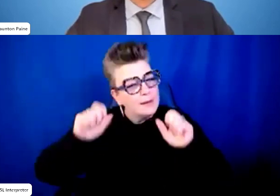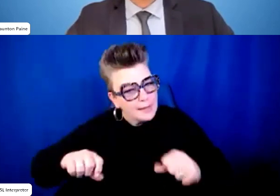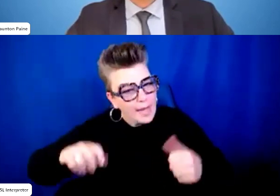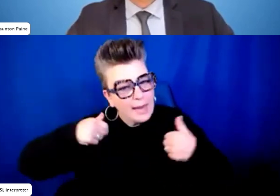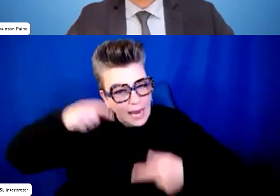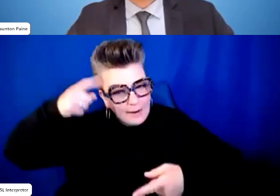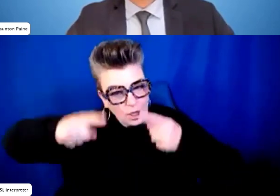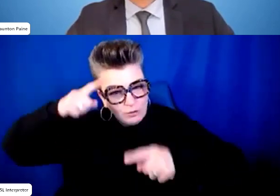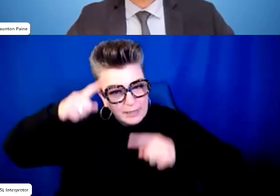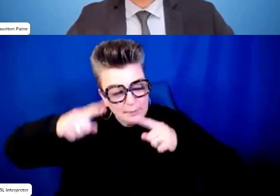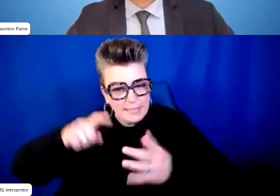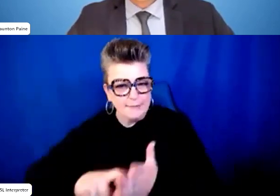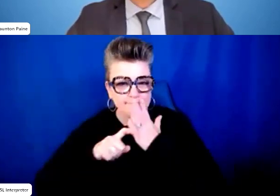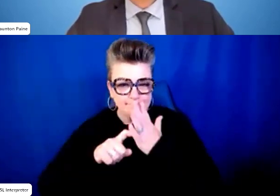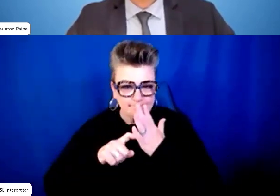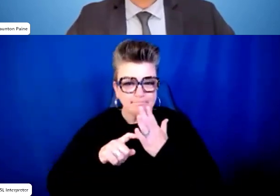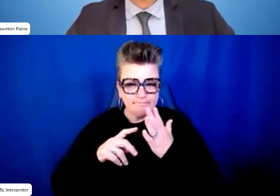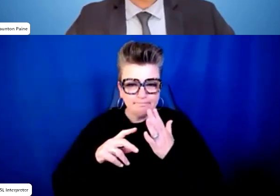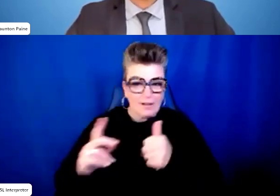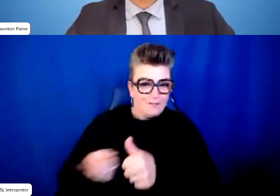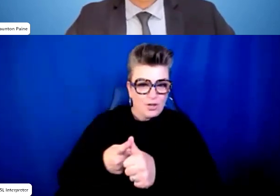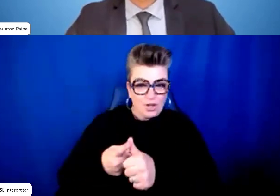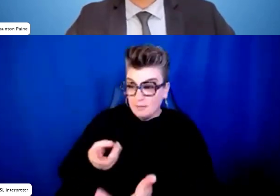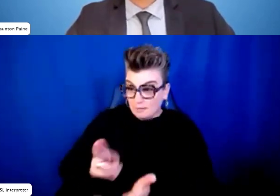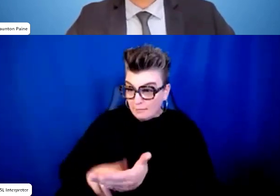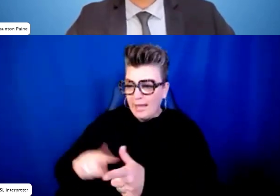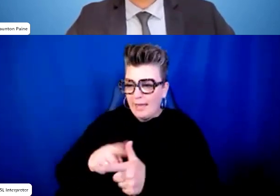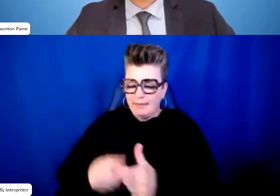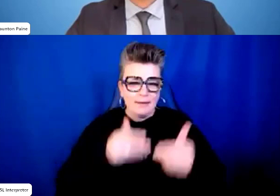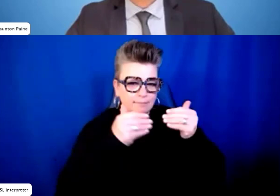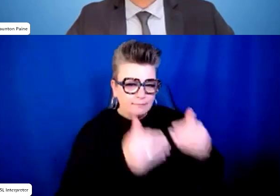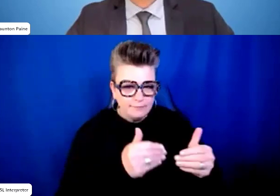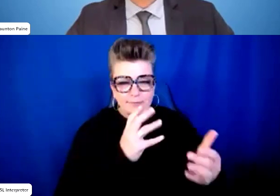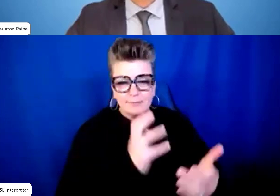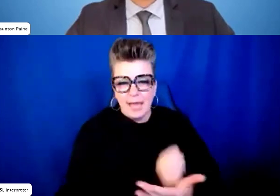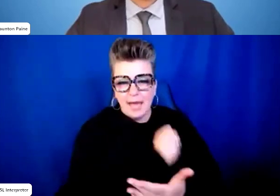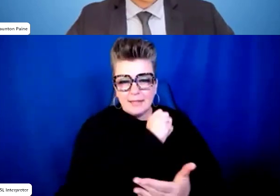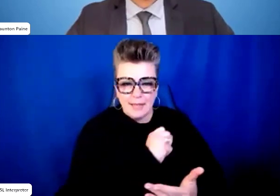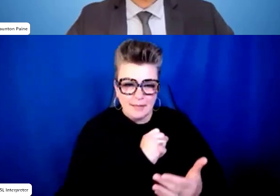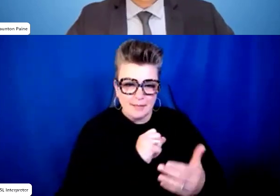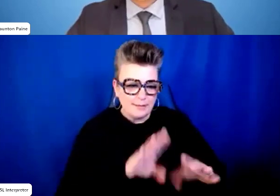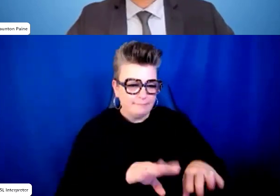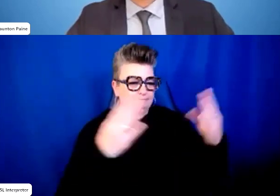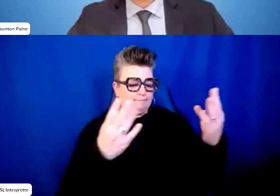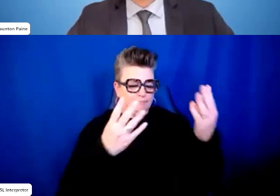in order to enter into to get access to the data and to do the research in the first place, that may impose, you know,